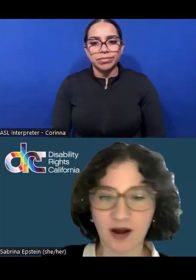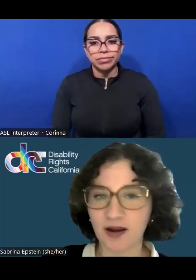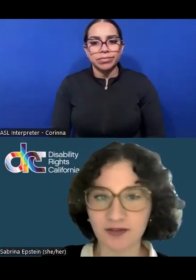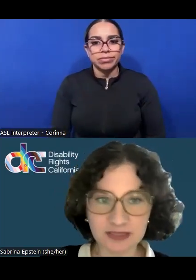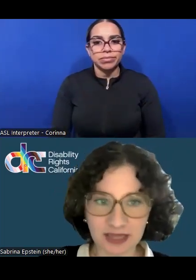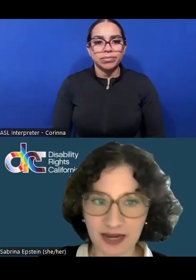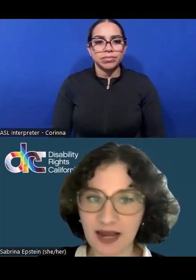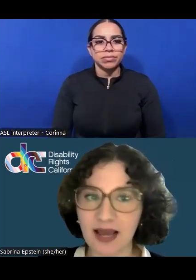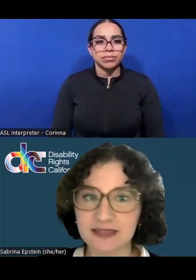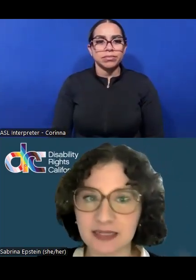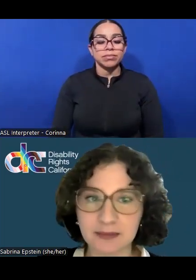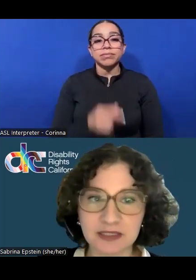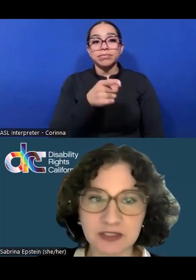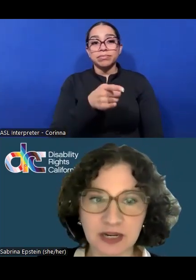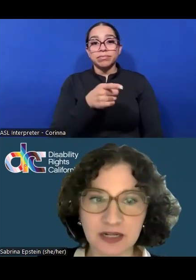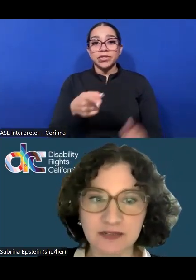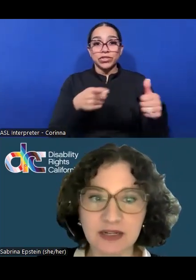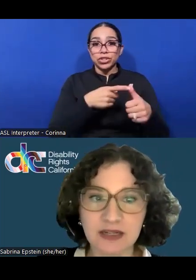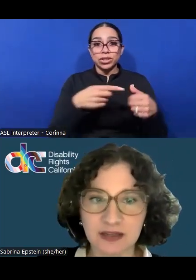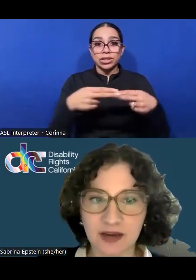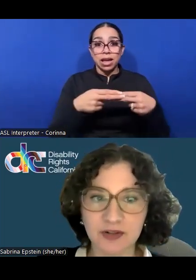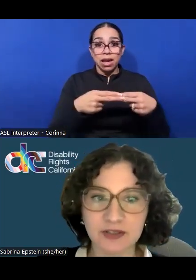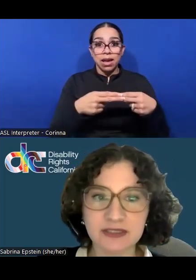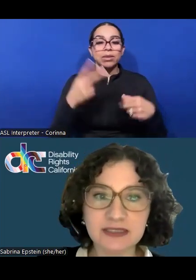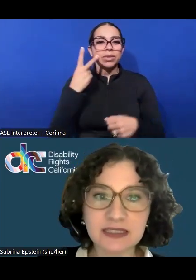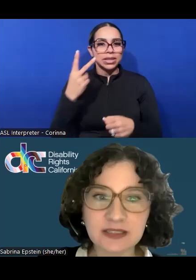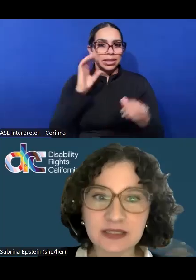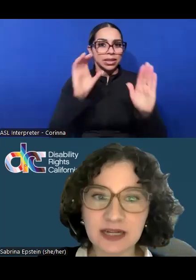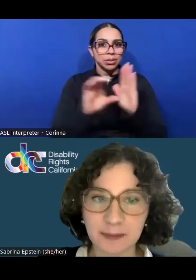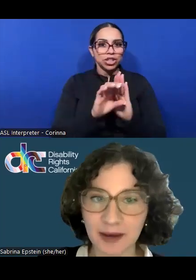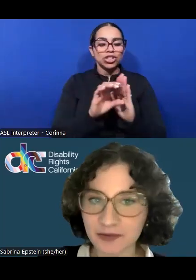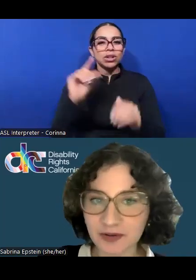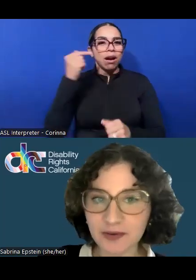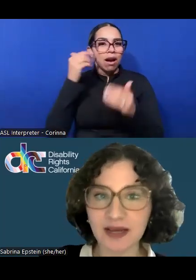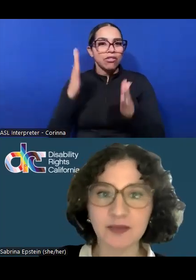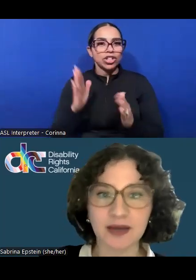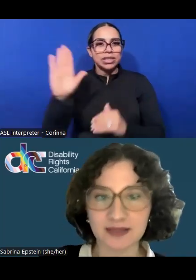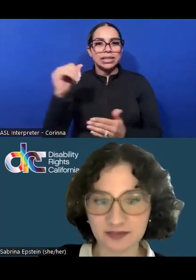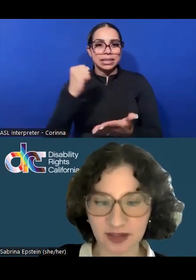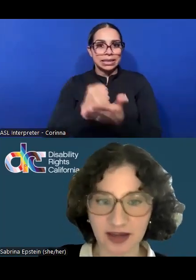Our cover slide has an image of the governor's seal and a microphone, as well as the flag.